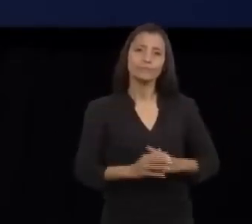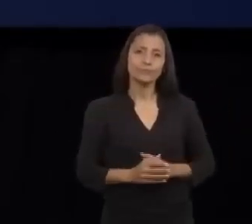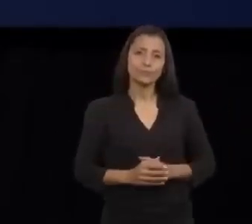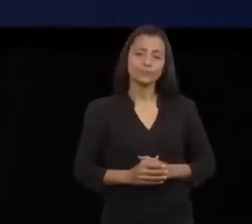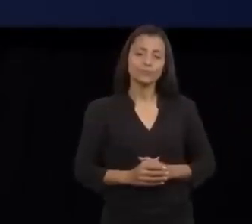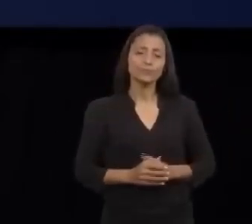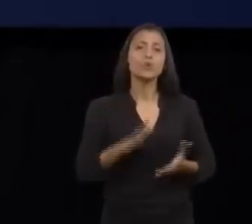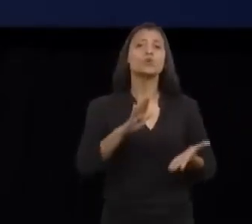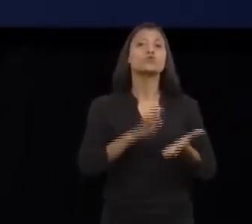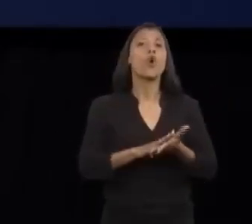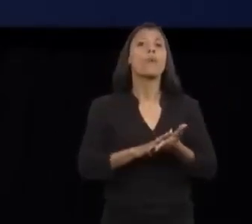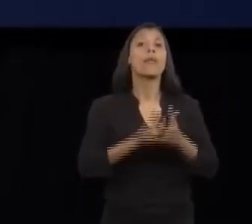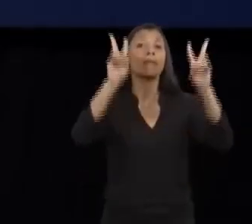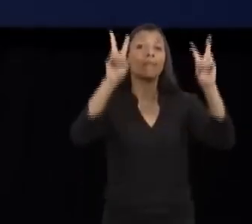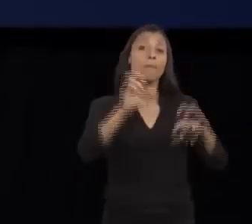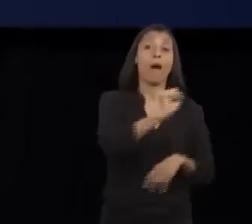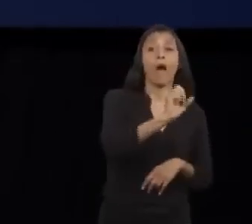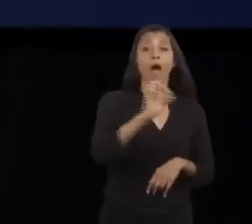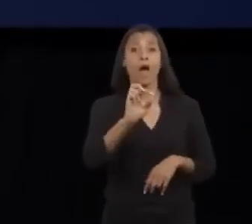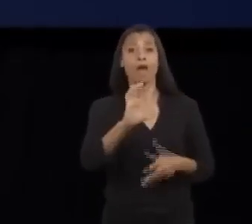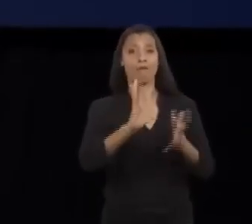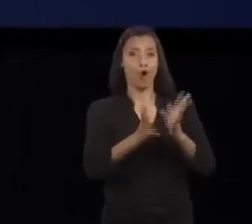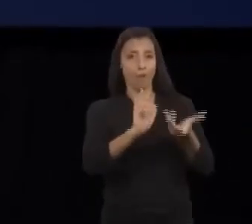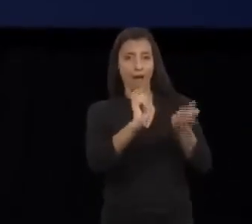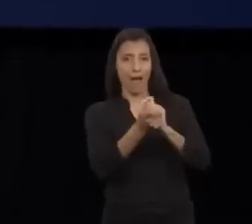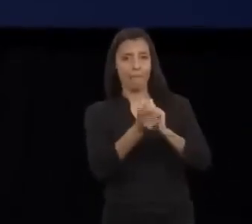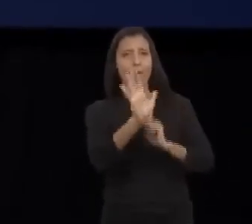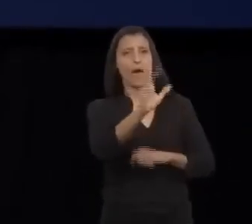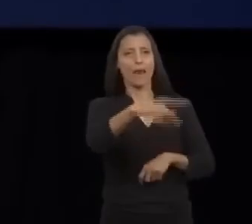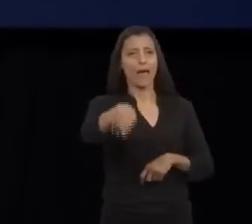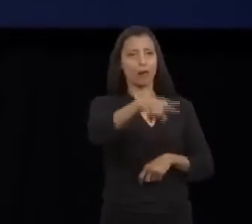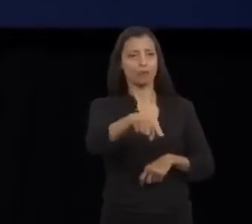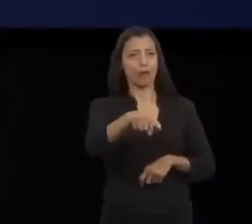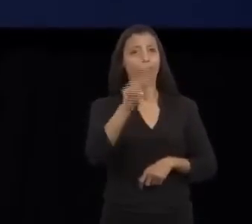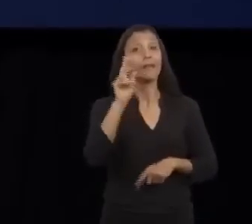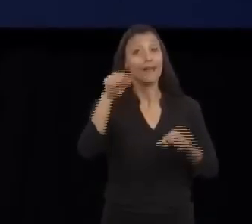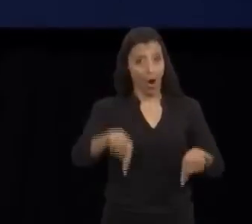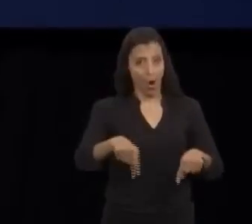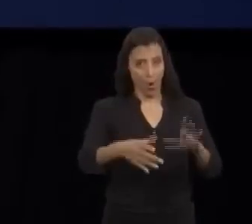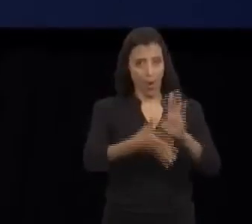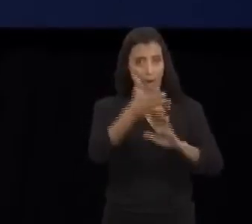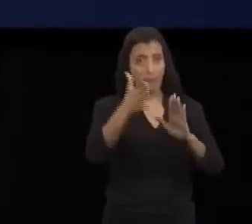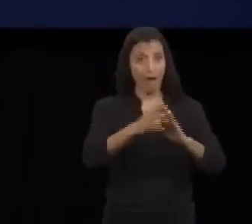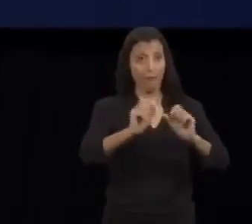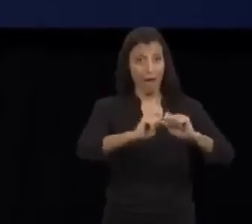about the type of change so that the graph that I am going to make is better understood.